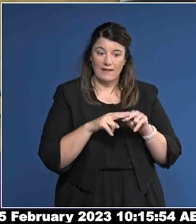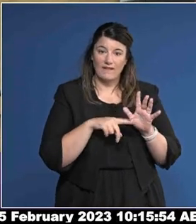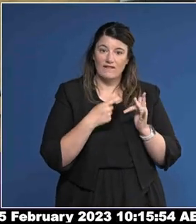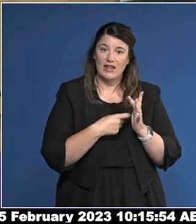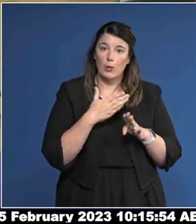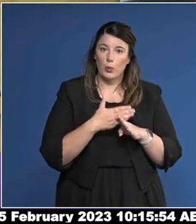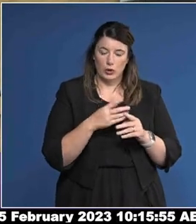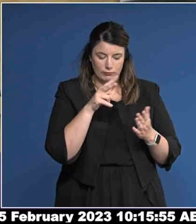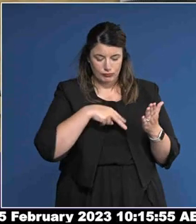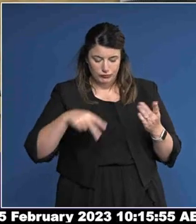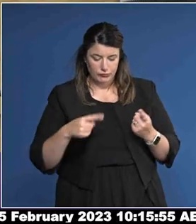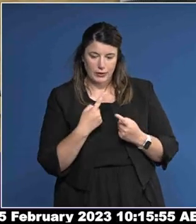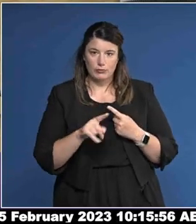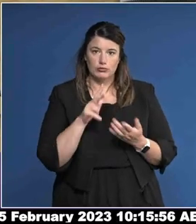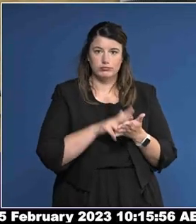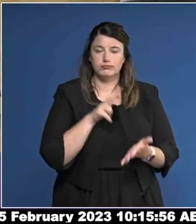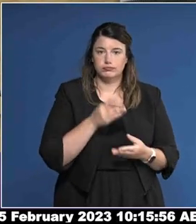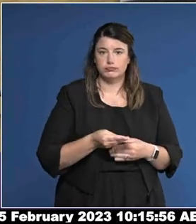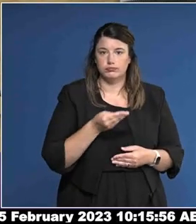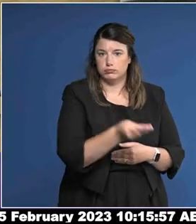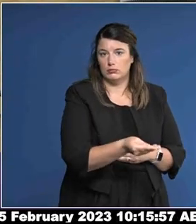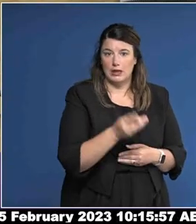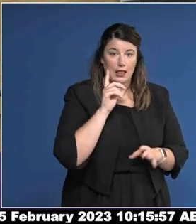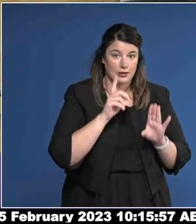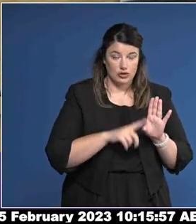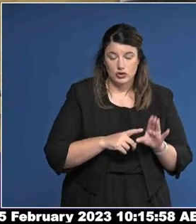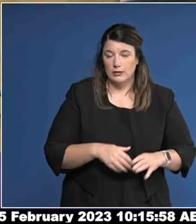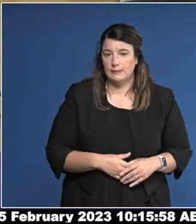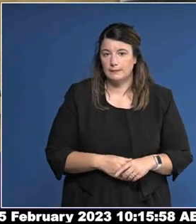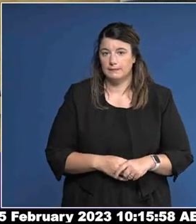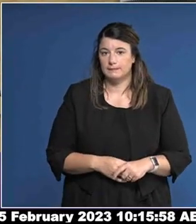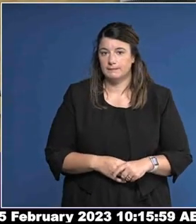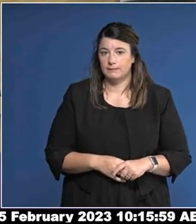And with respect to the minimum qualifications required of support workers -